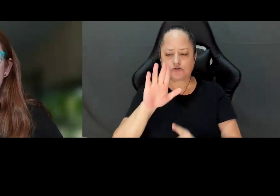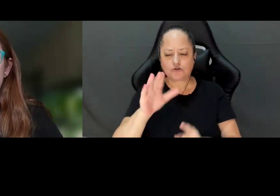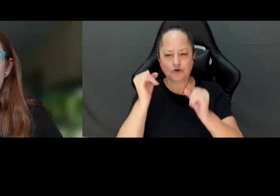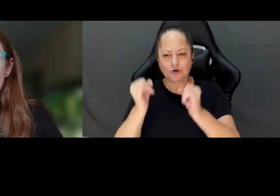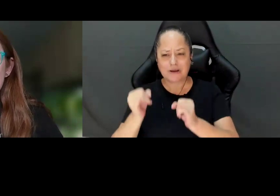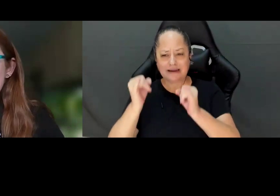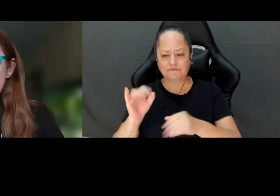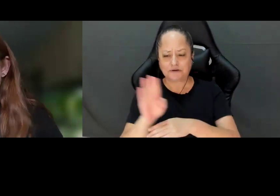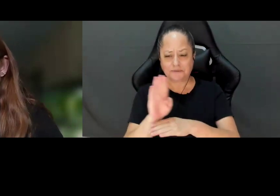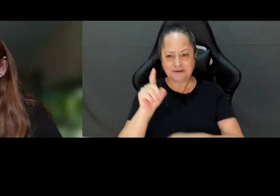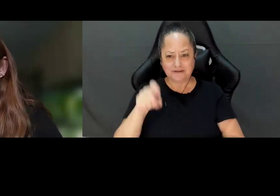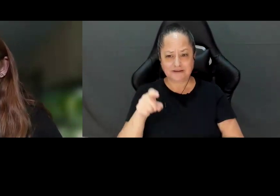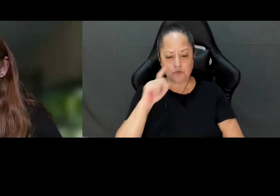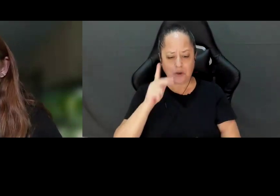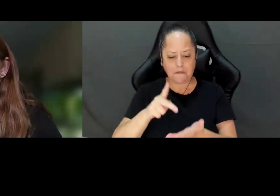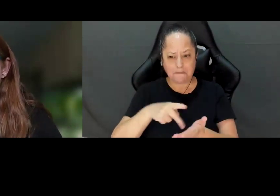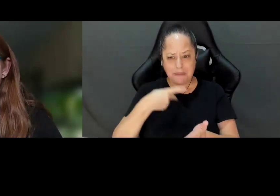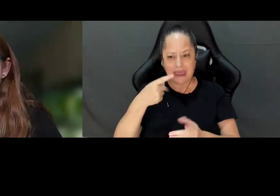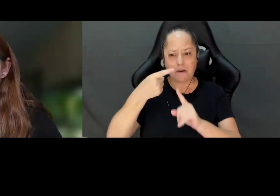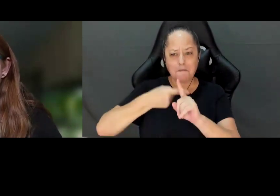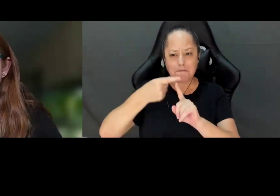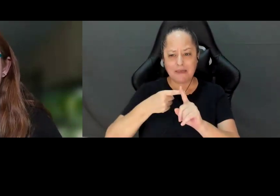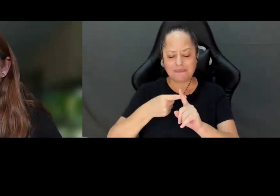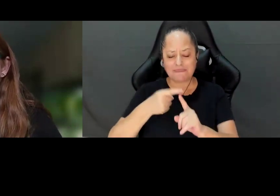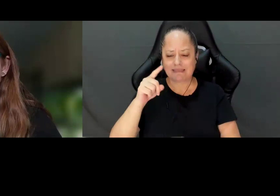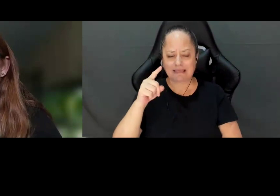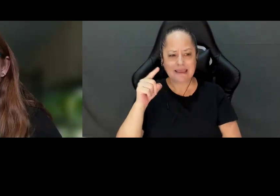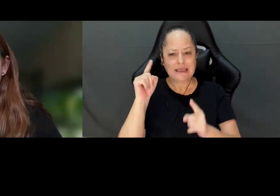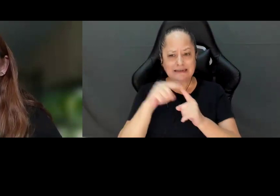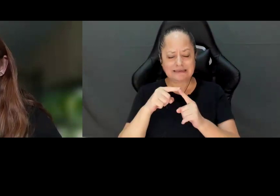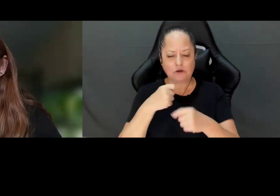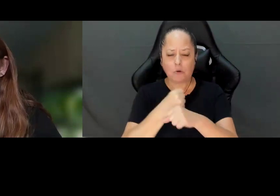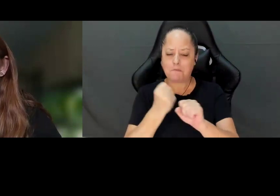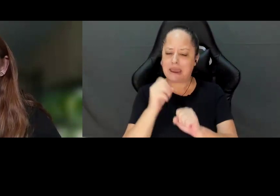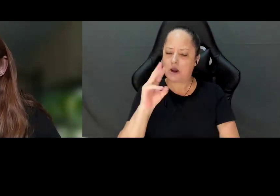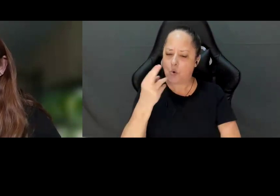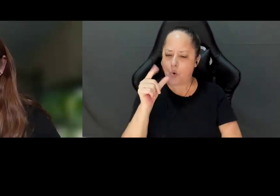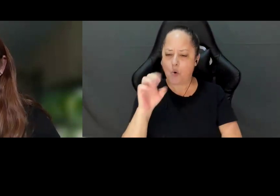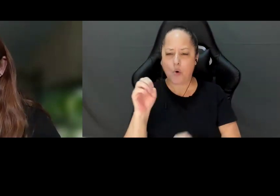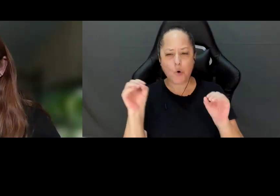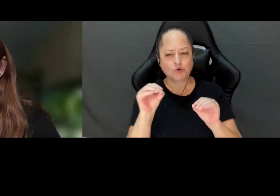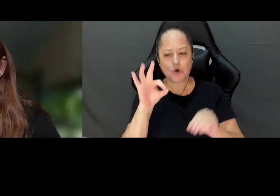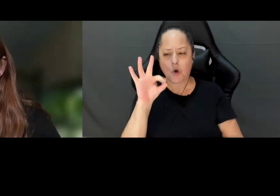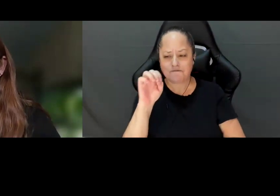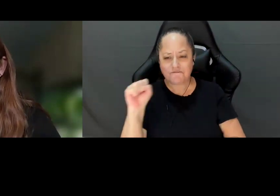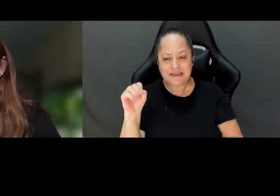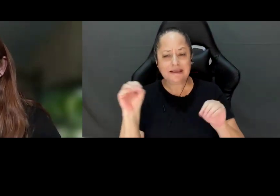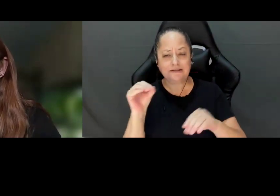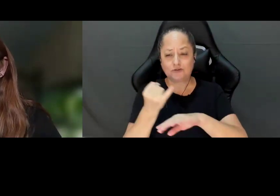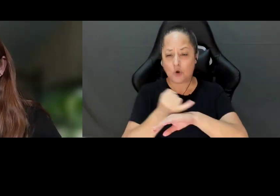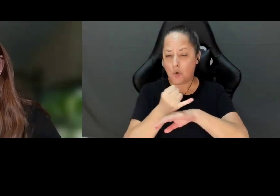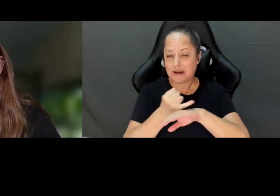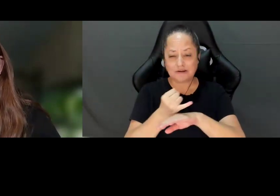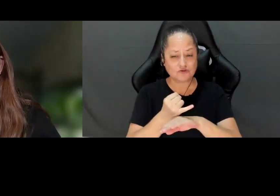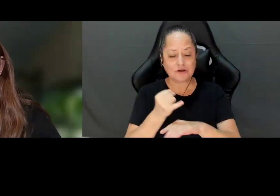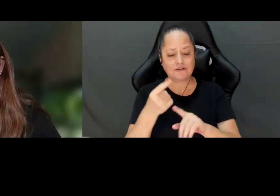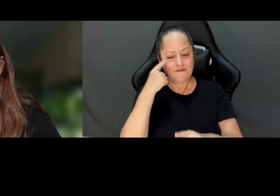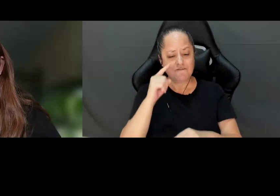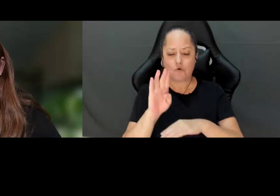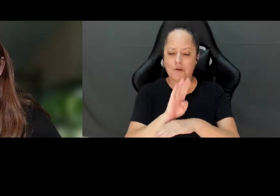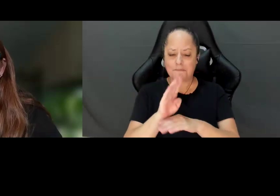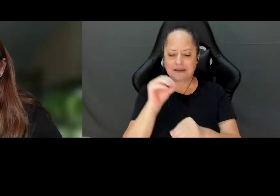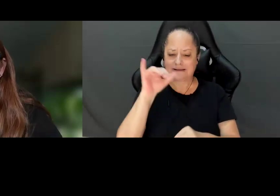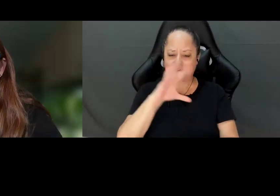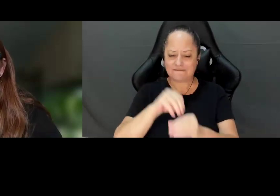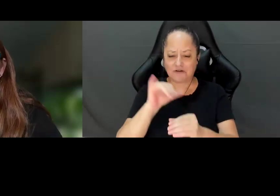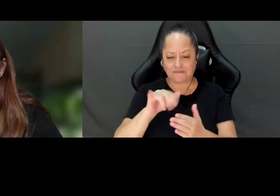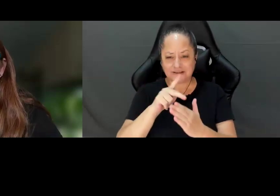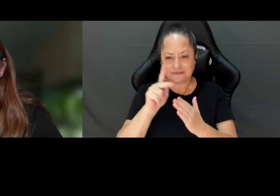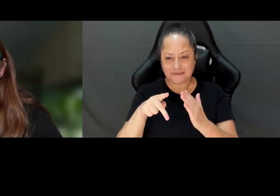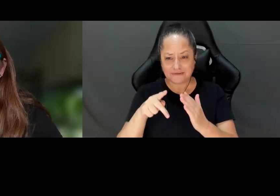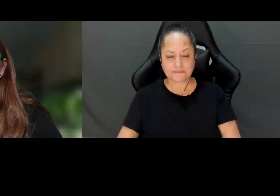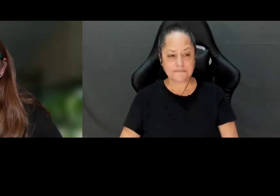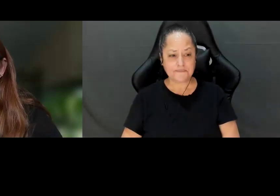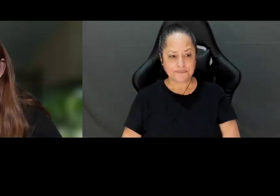You will pay us back in monthly installments until we are paid in full.